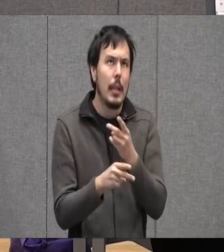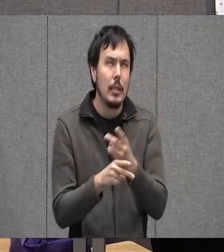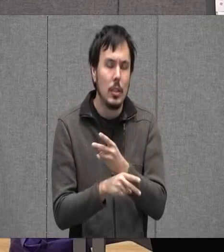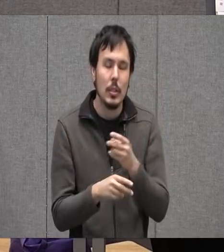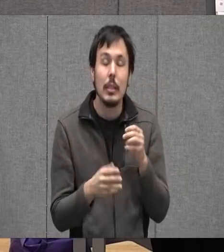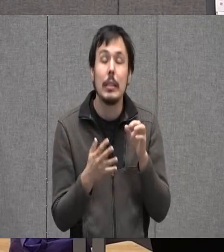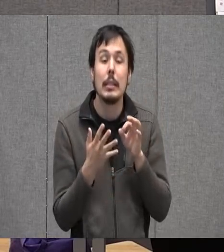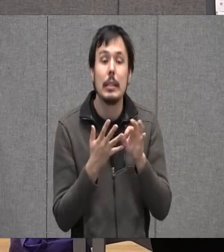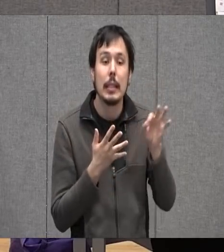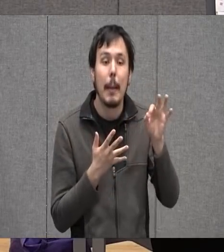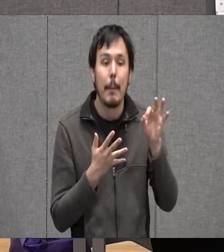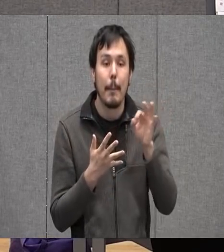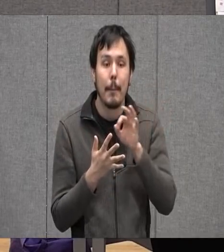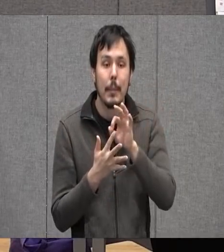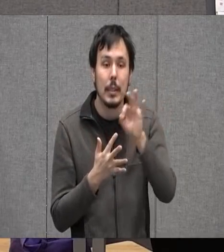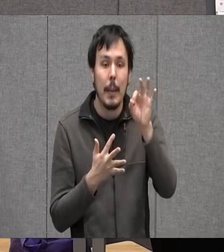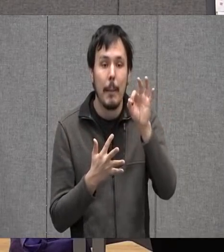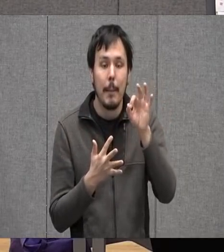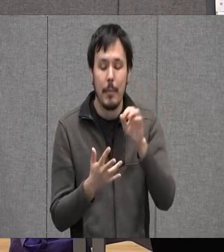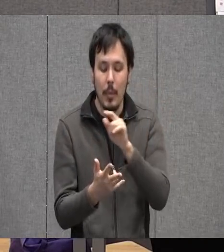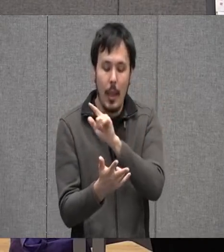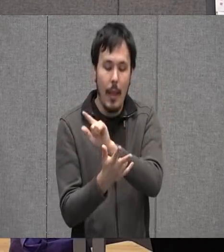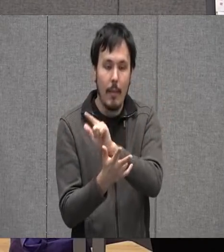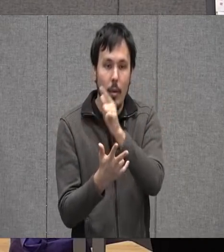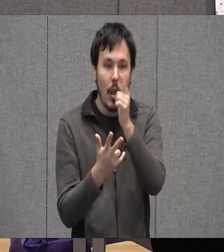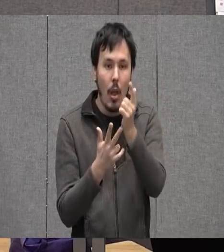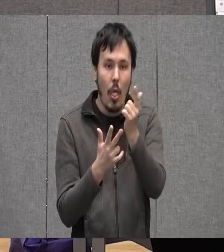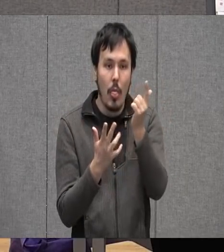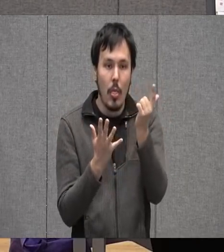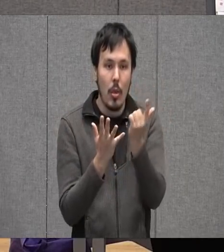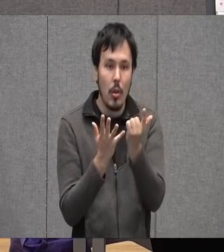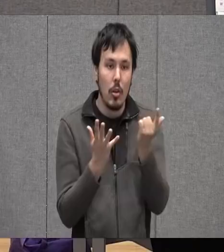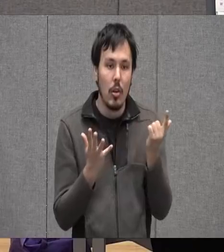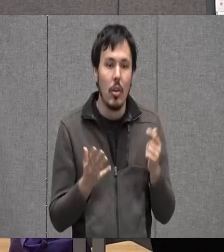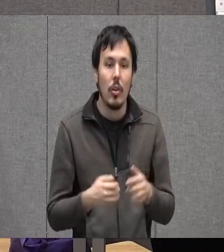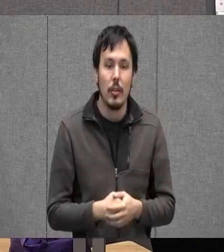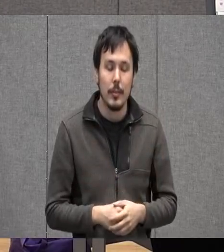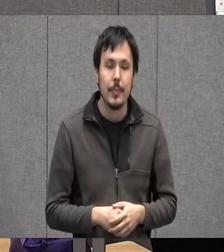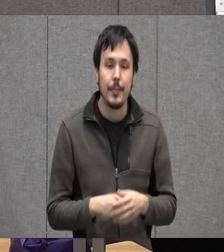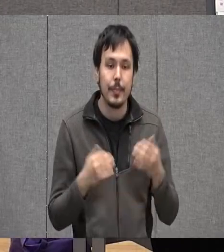forward and backward with different sequences. The activity we're going to do is called